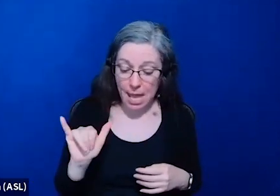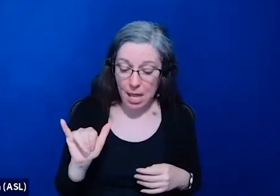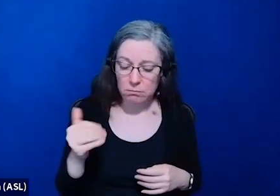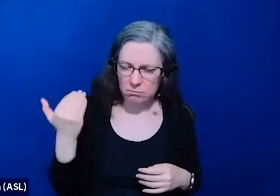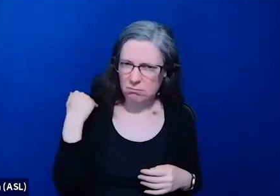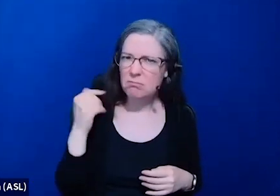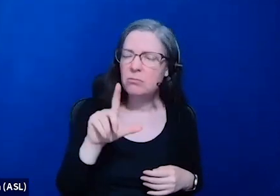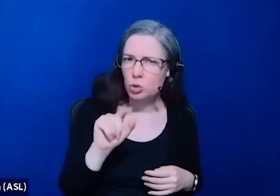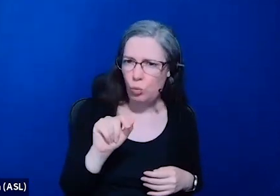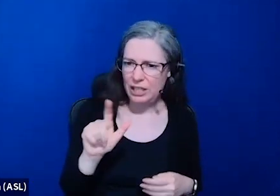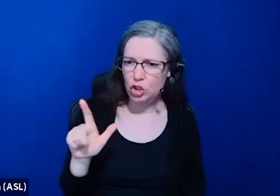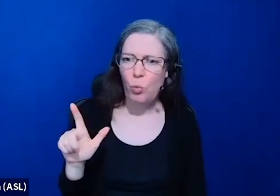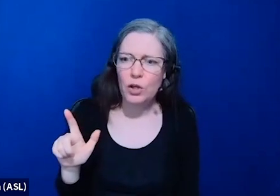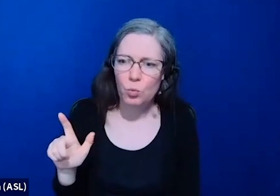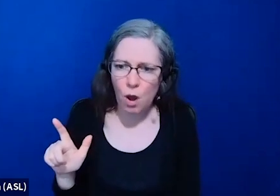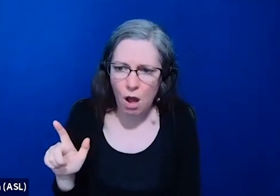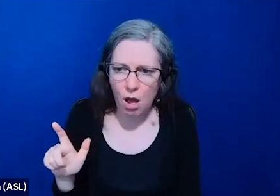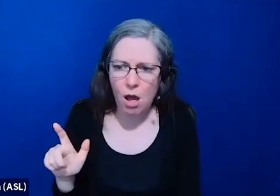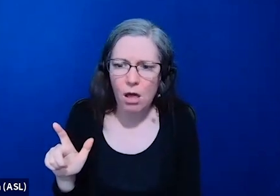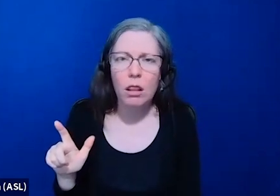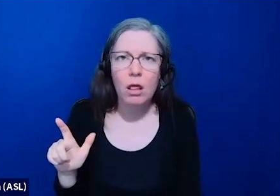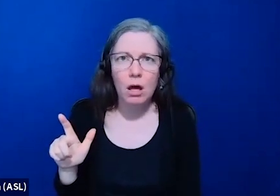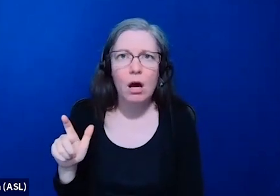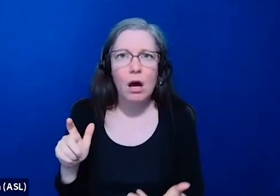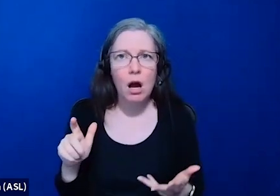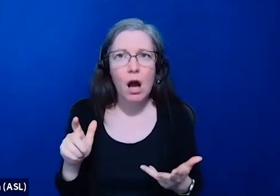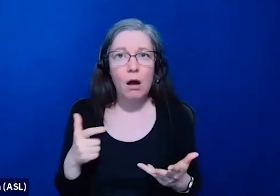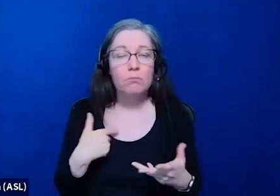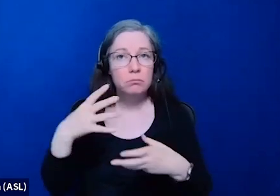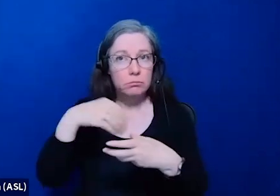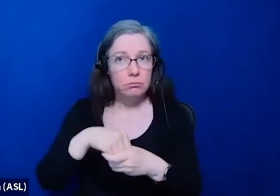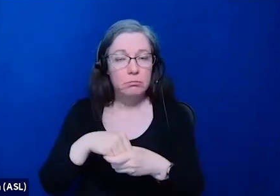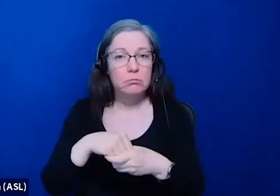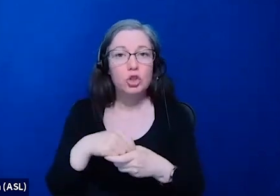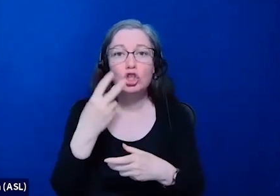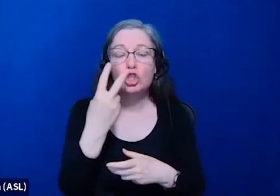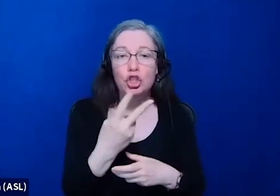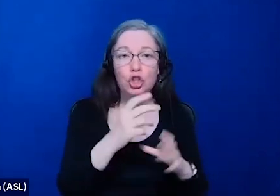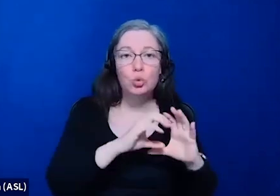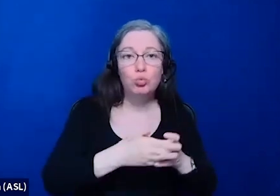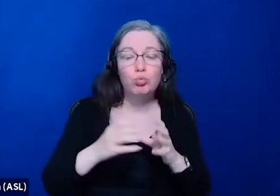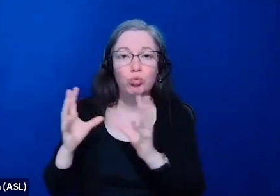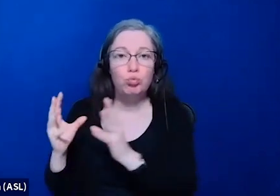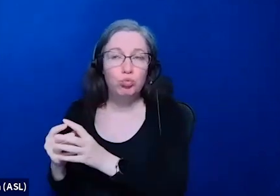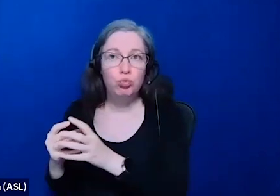I participated in in-person selections in two rounds, December 2021 and May 2022.